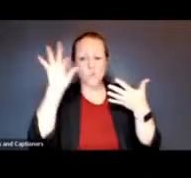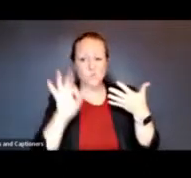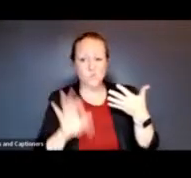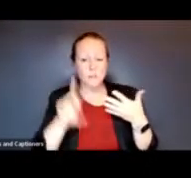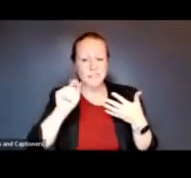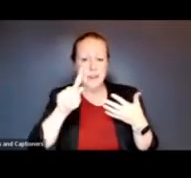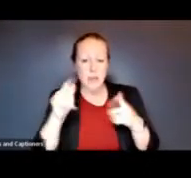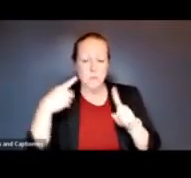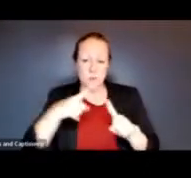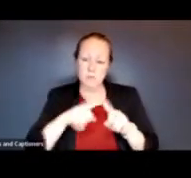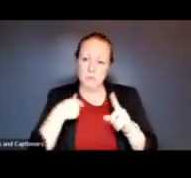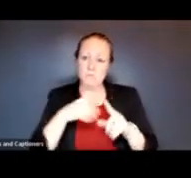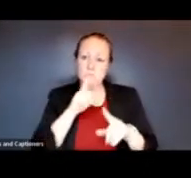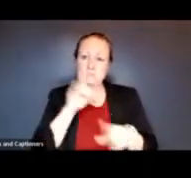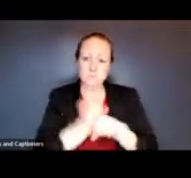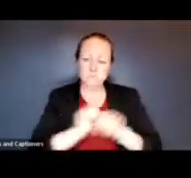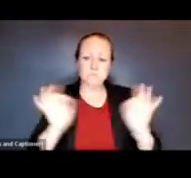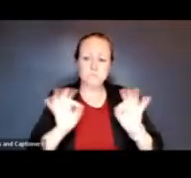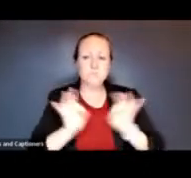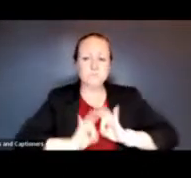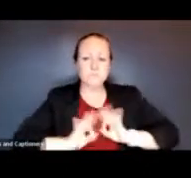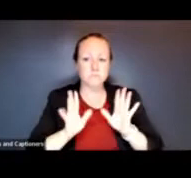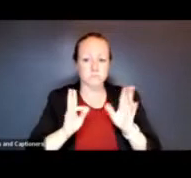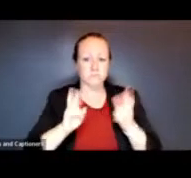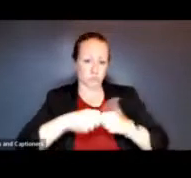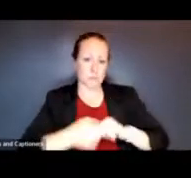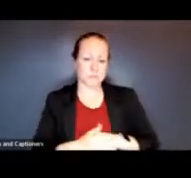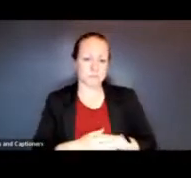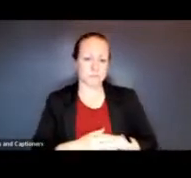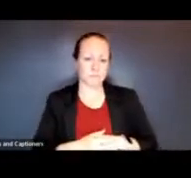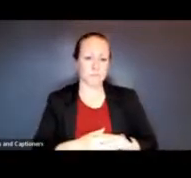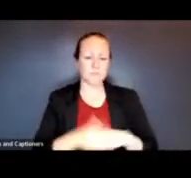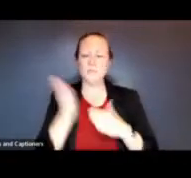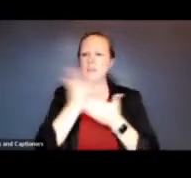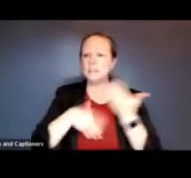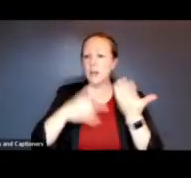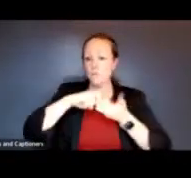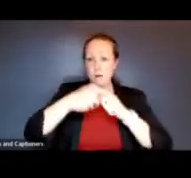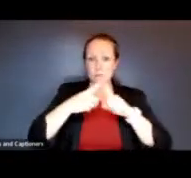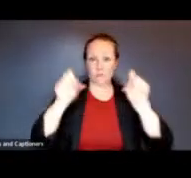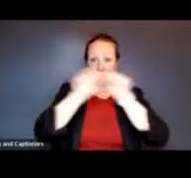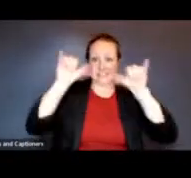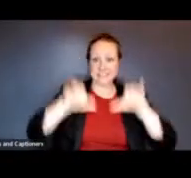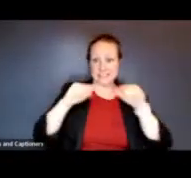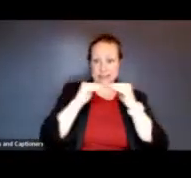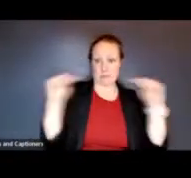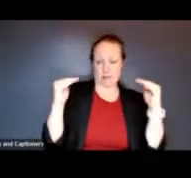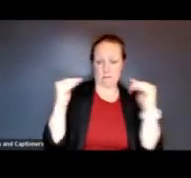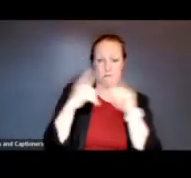slide. Some of the systemic issues that face that states are facing in terms of really